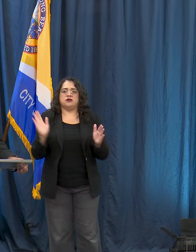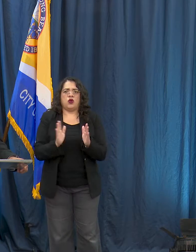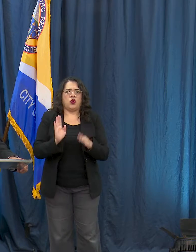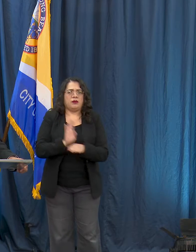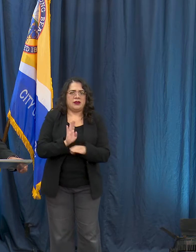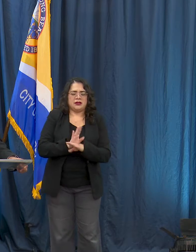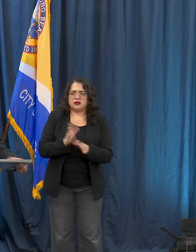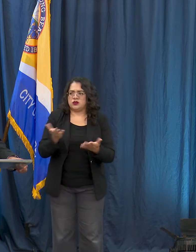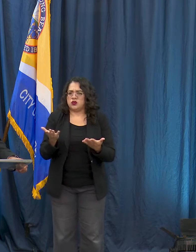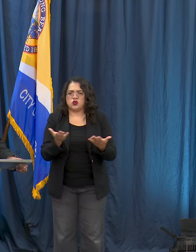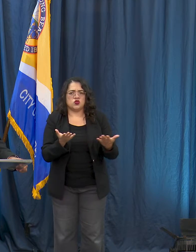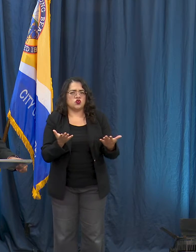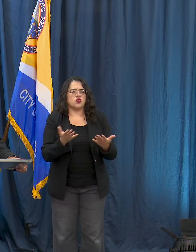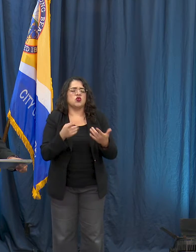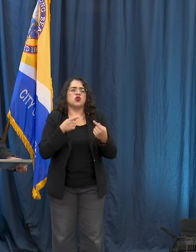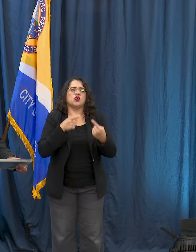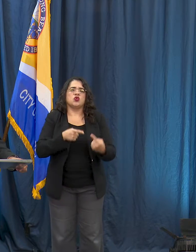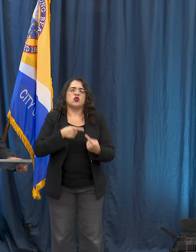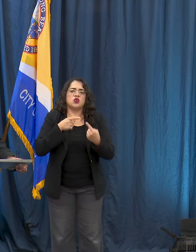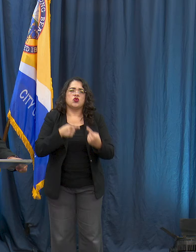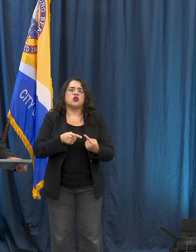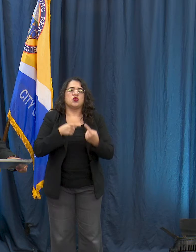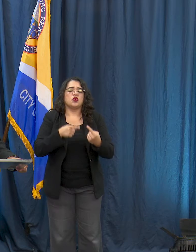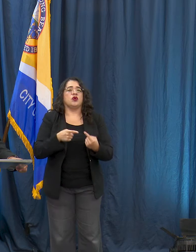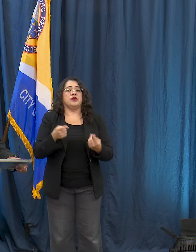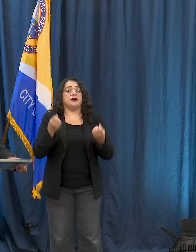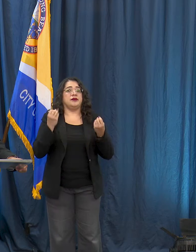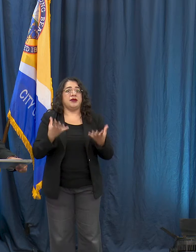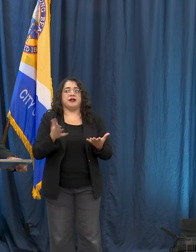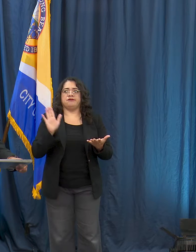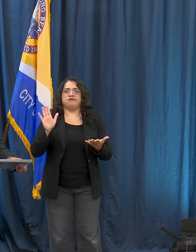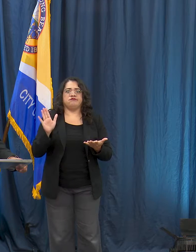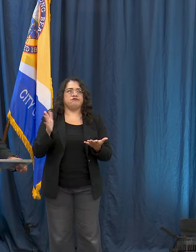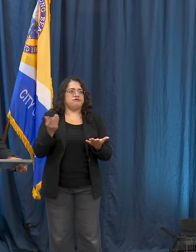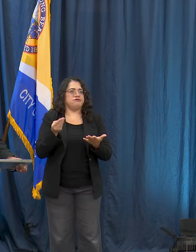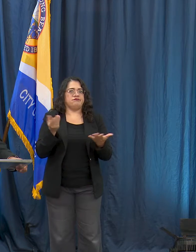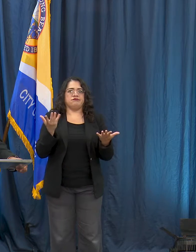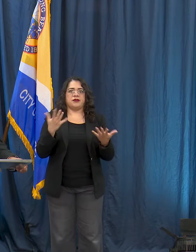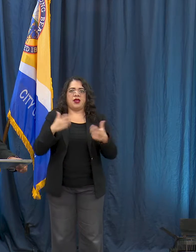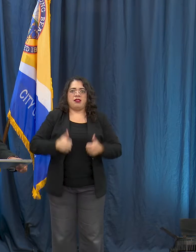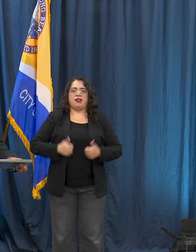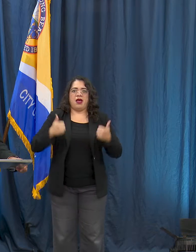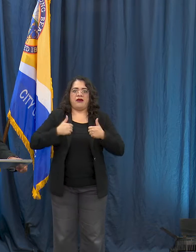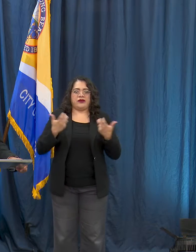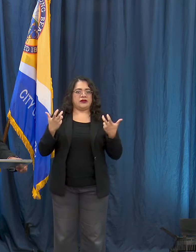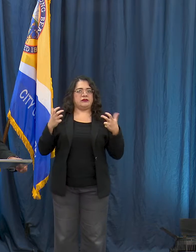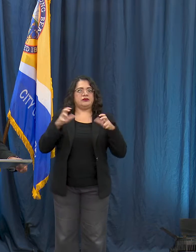a lot of pain and for many of them, their life's investments. And so I want